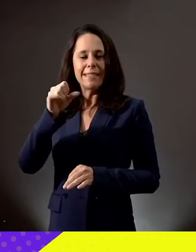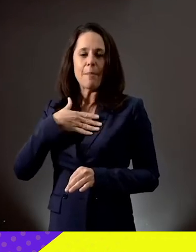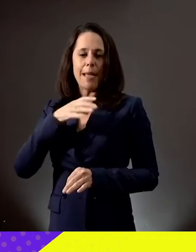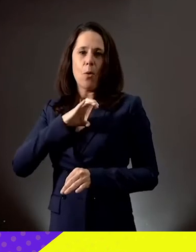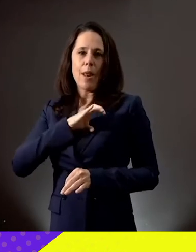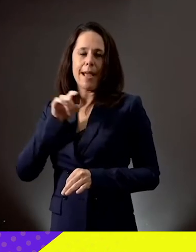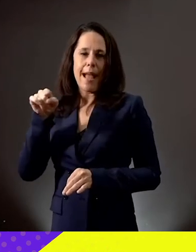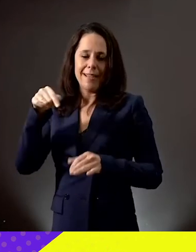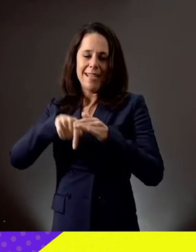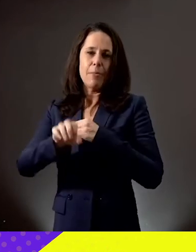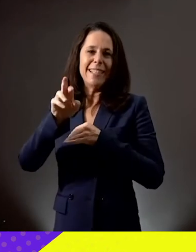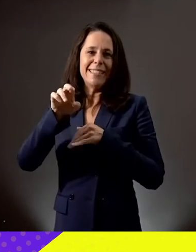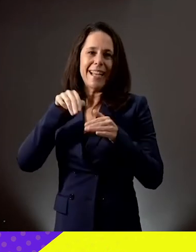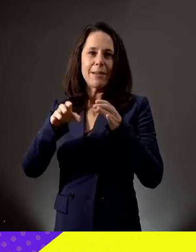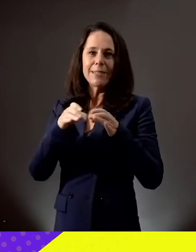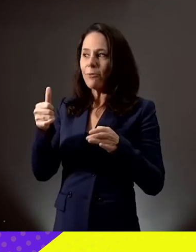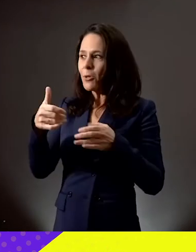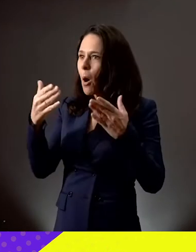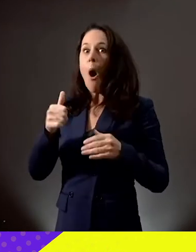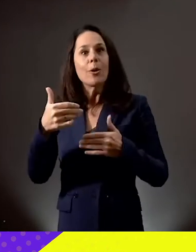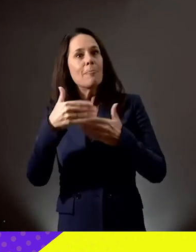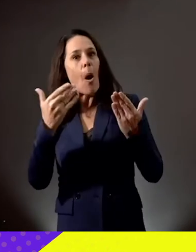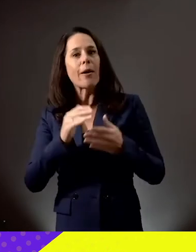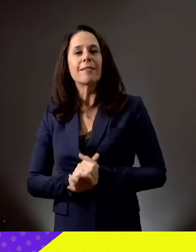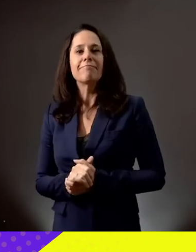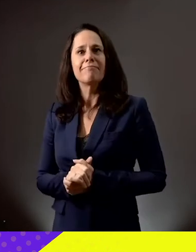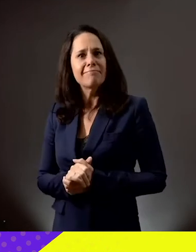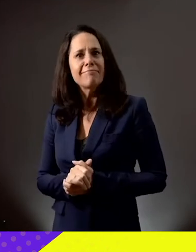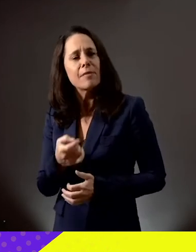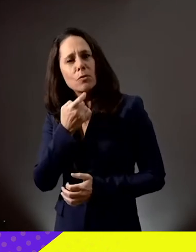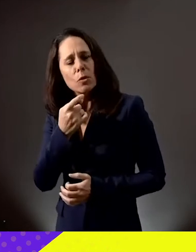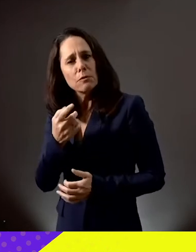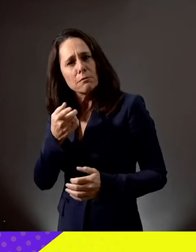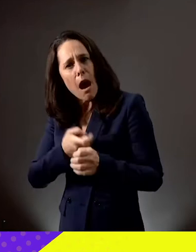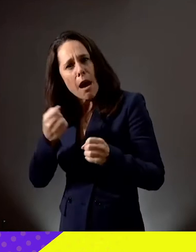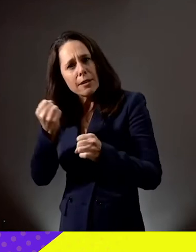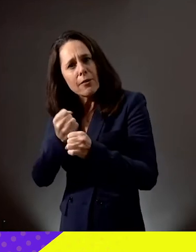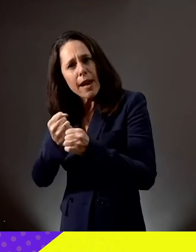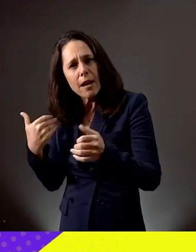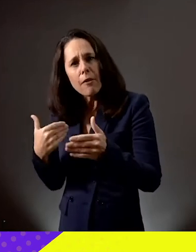Naomi, good morning. -Good morning. We've been working hard behind the scenes these past months...